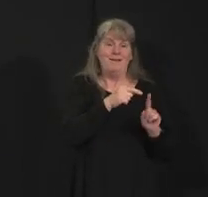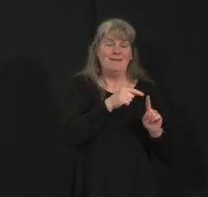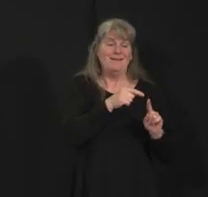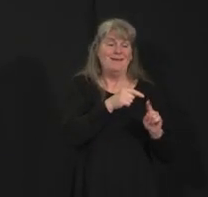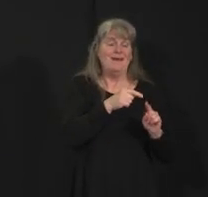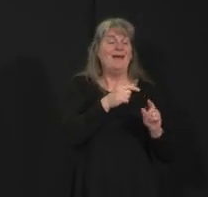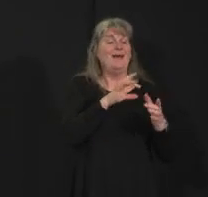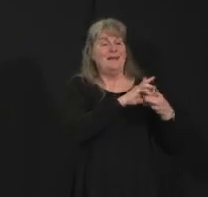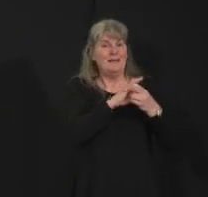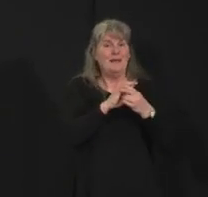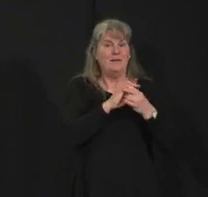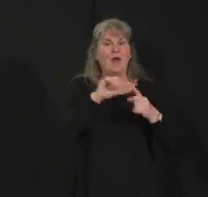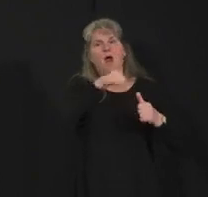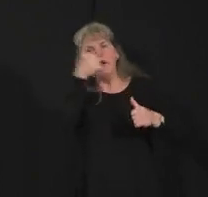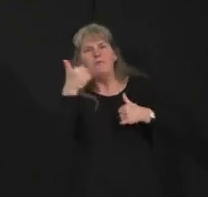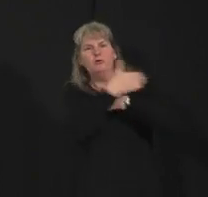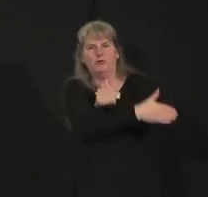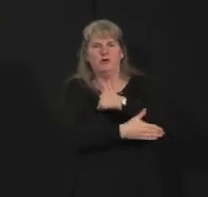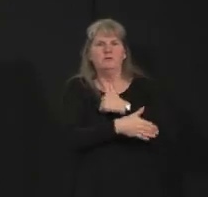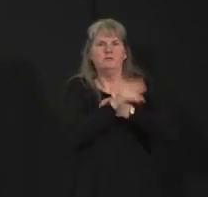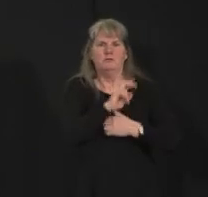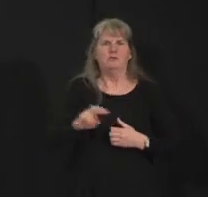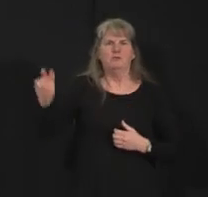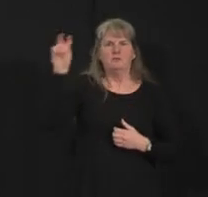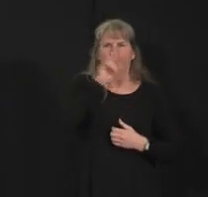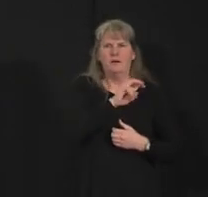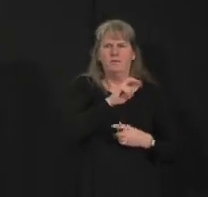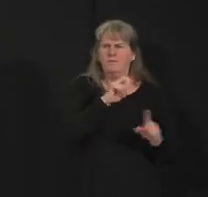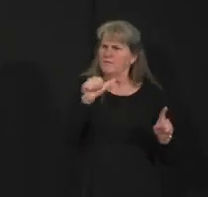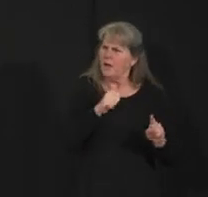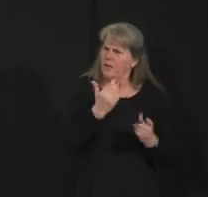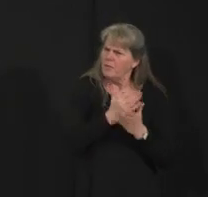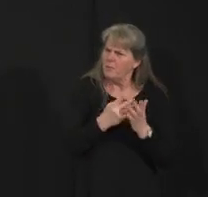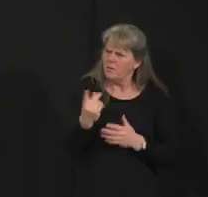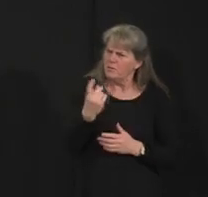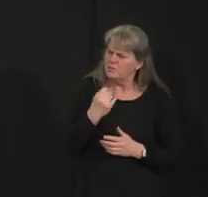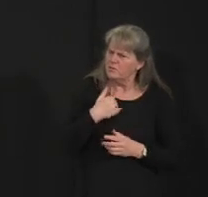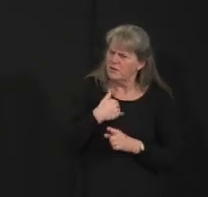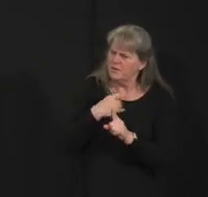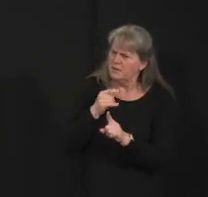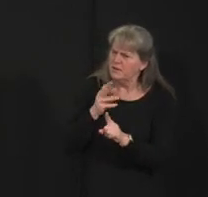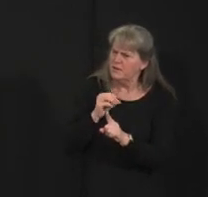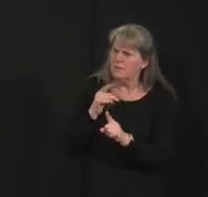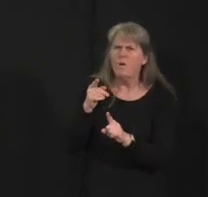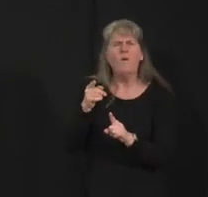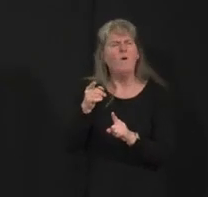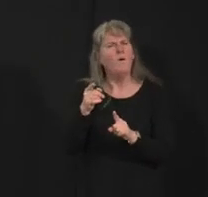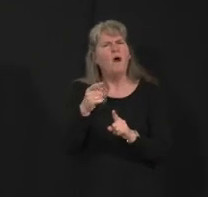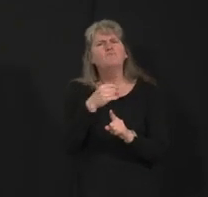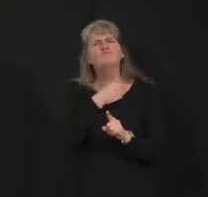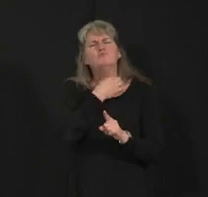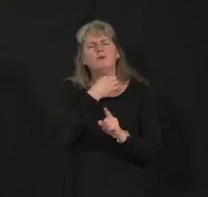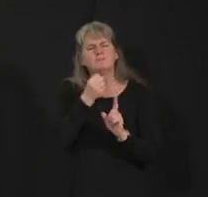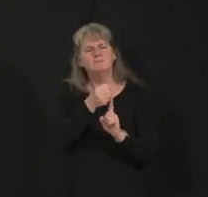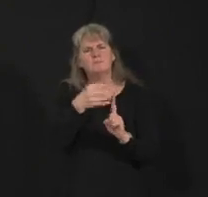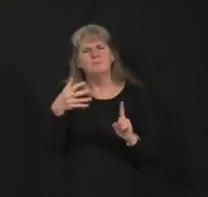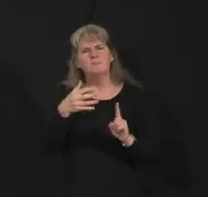international travel, not domestic travel. And sorry, was there another part of your question? Reporter: Just asking you